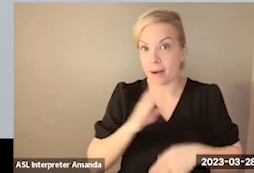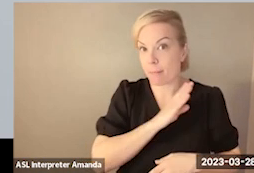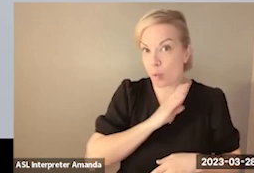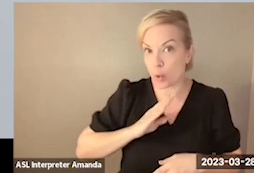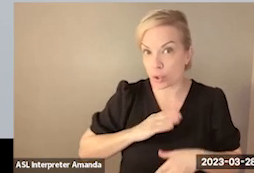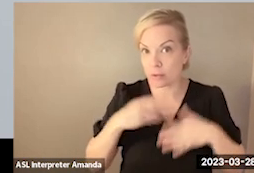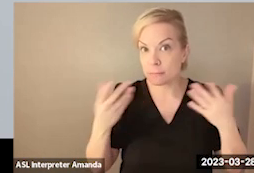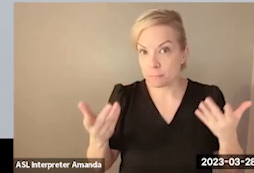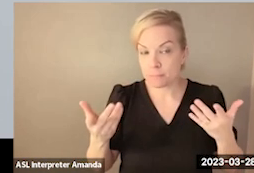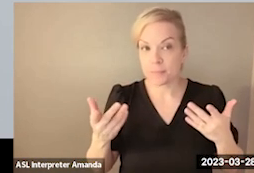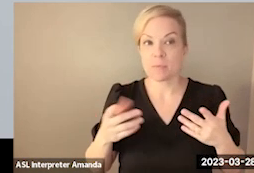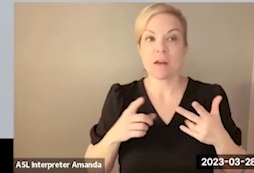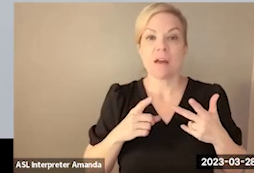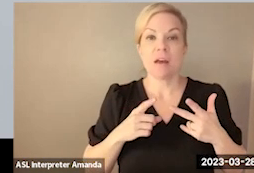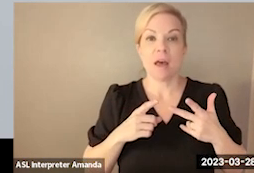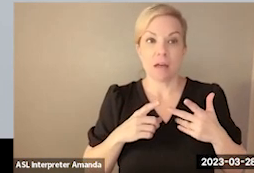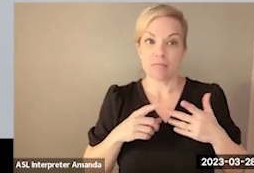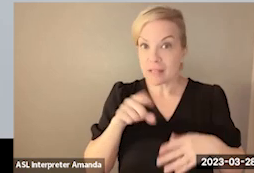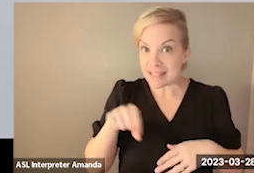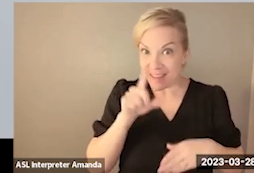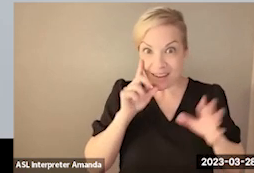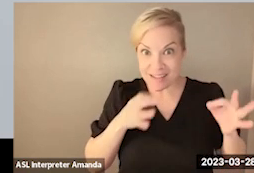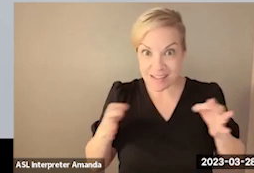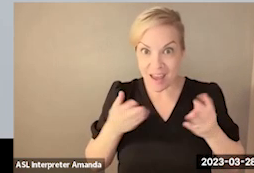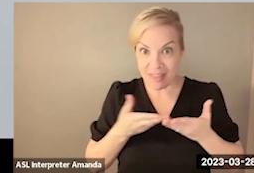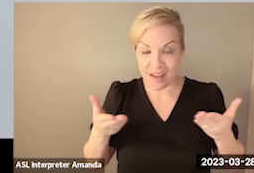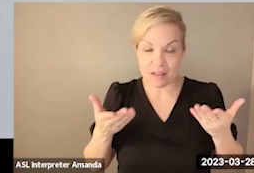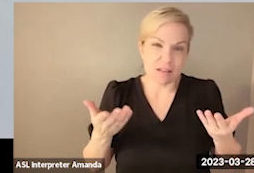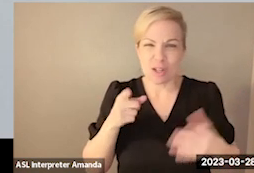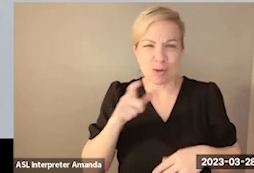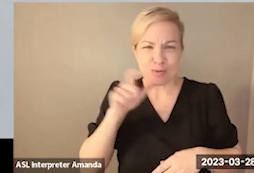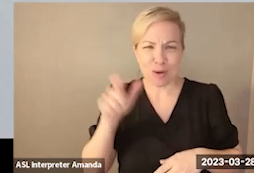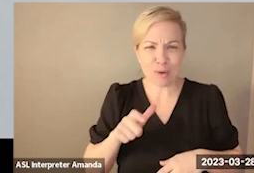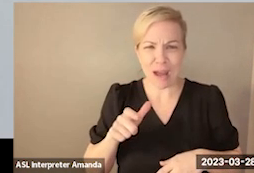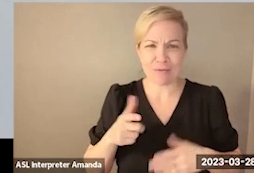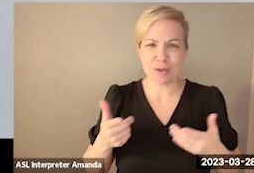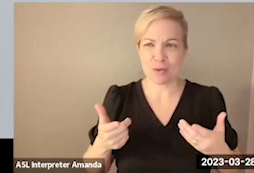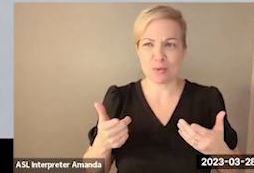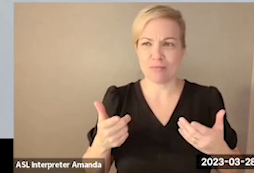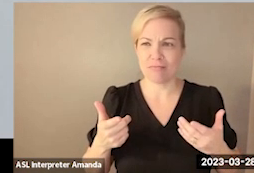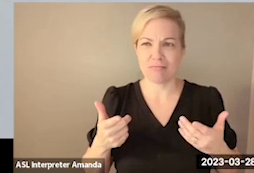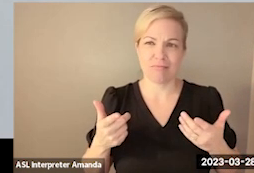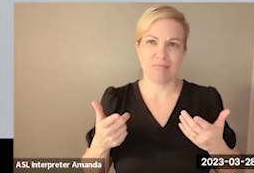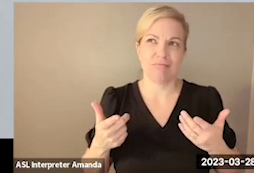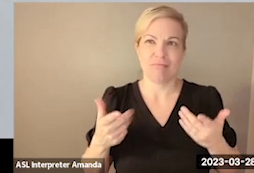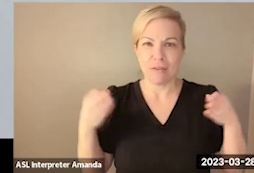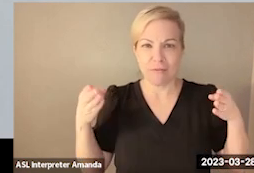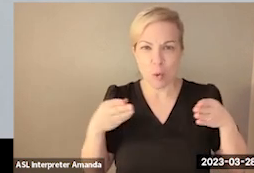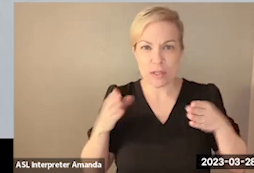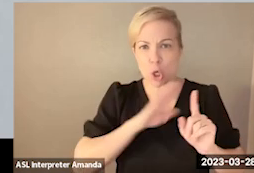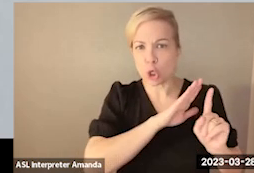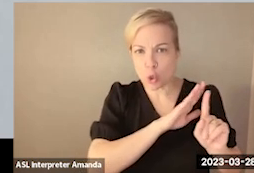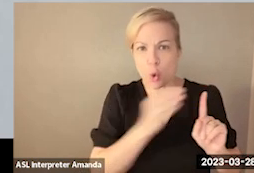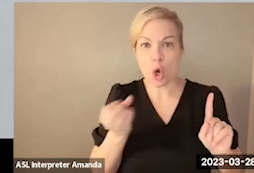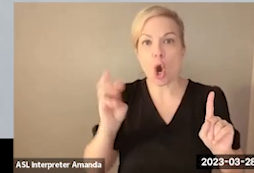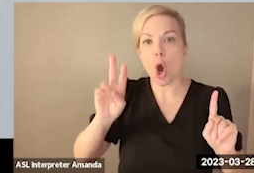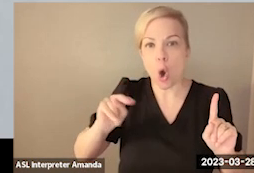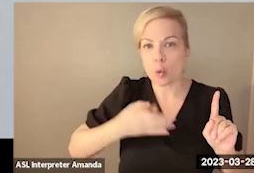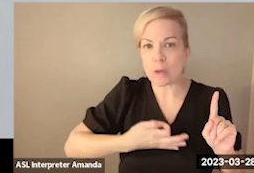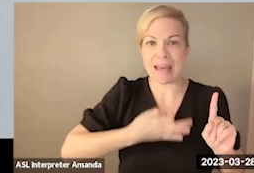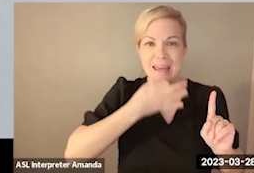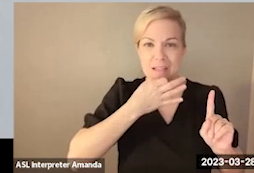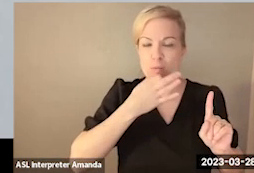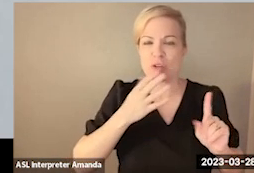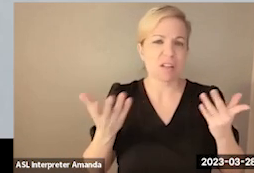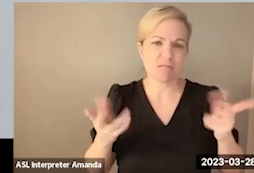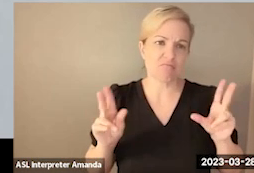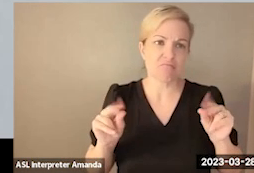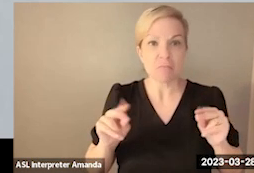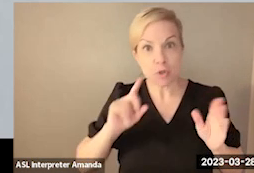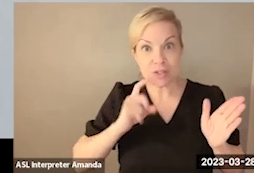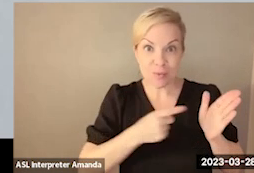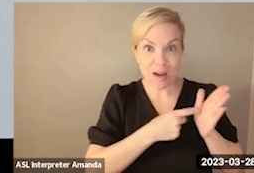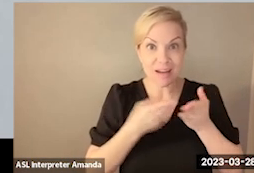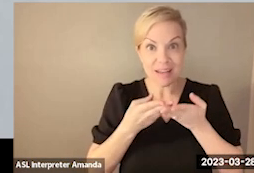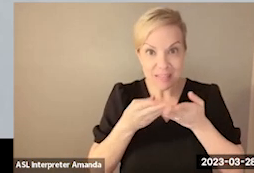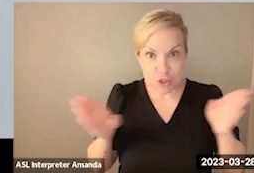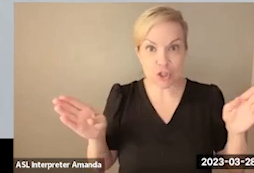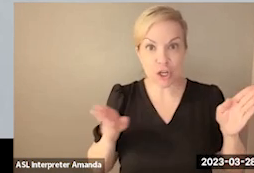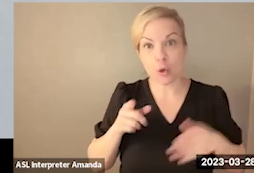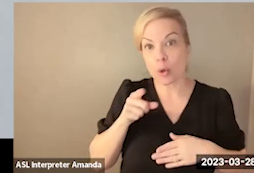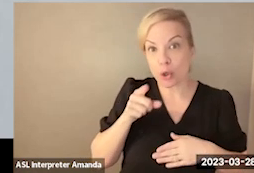Debbie Stine, Science & Technology Policy Academy: and the one that actually makes a decision. So you don't need to think that you have to focus on your own personal area of expertise. You just need to recognize that it's your it's your scientific and technical training